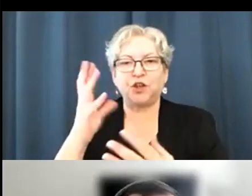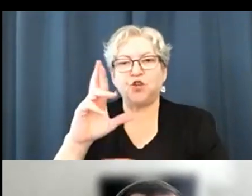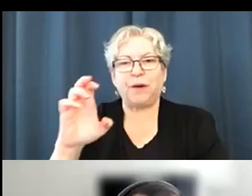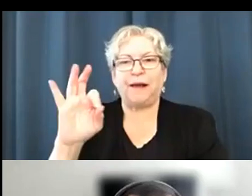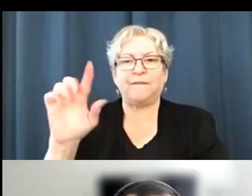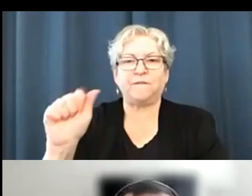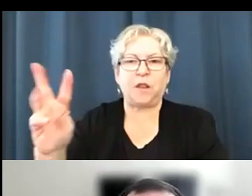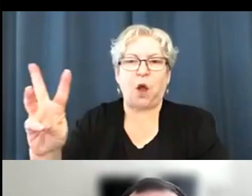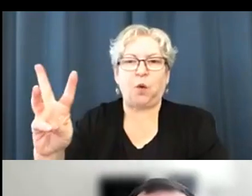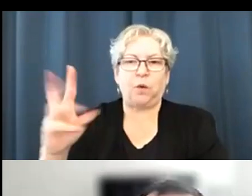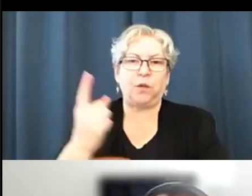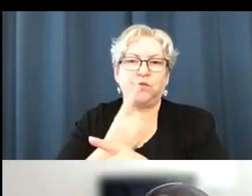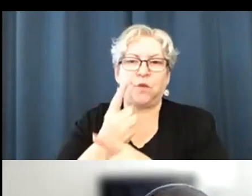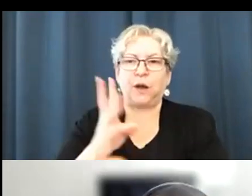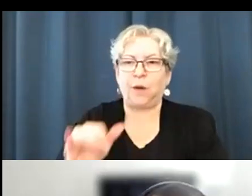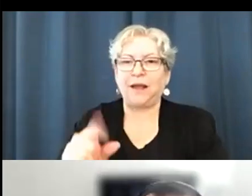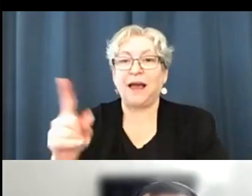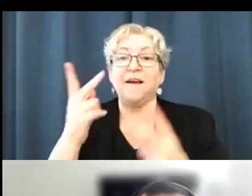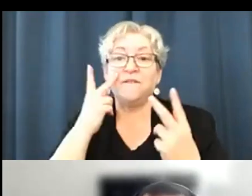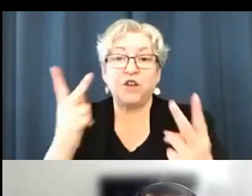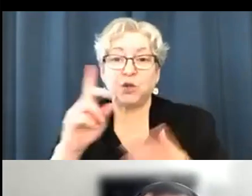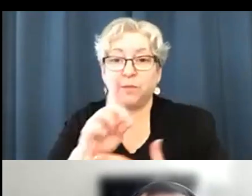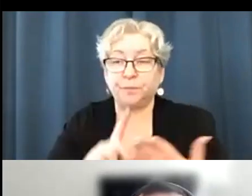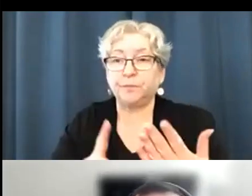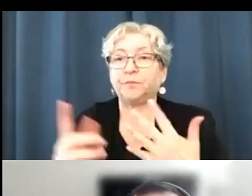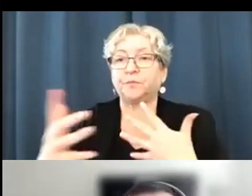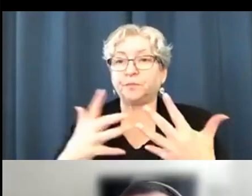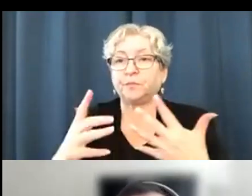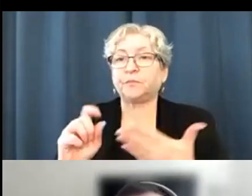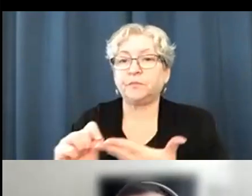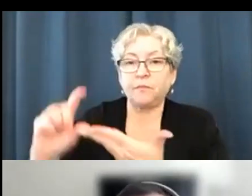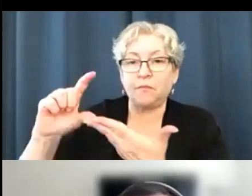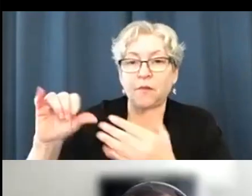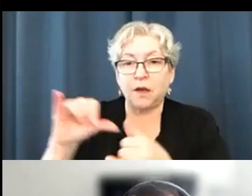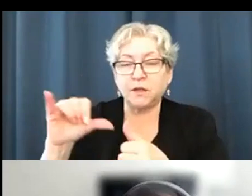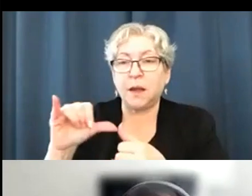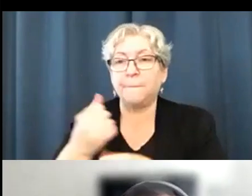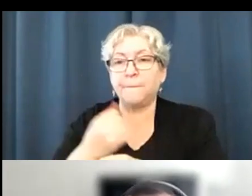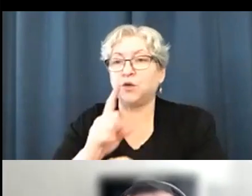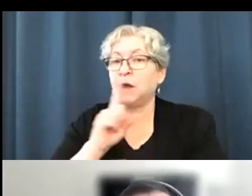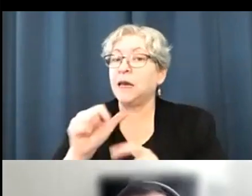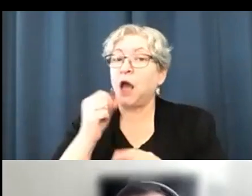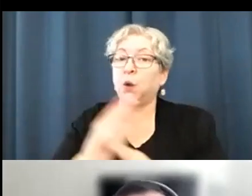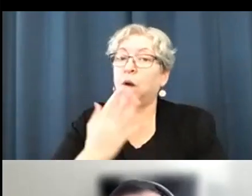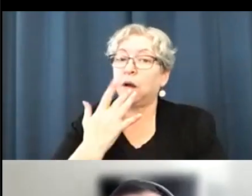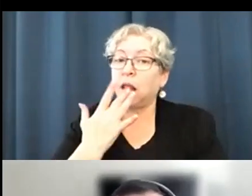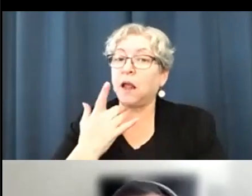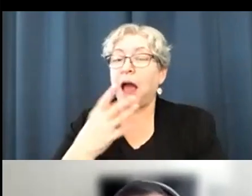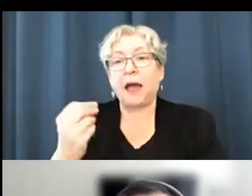So, that's what we have for visual design. Contrast, text size, ensuring that you're not using color and make sure that things reflow,